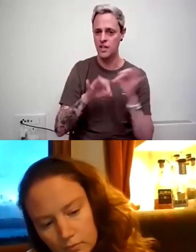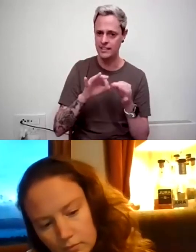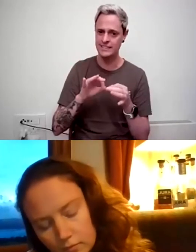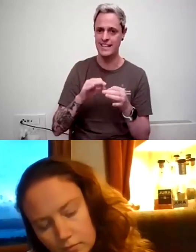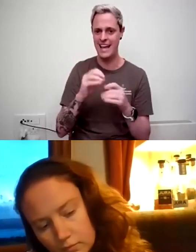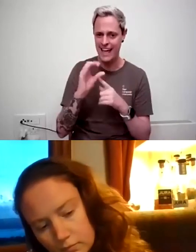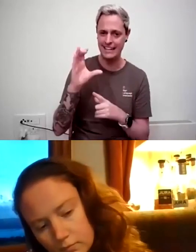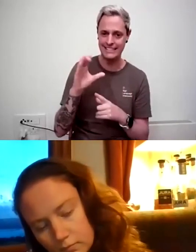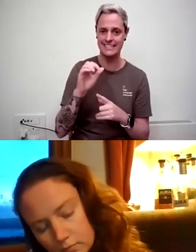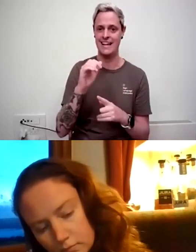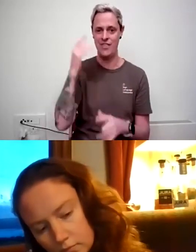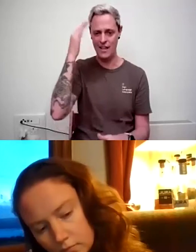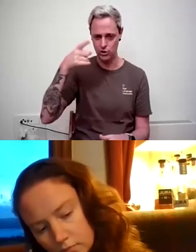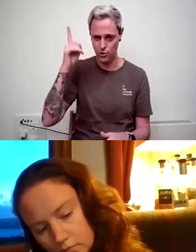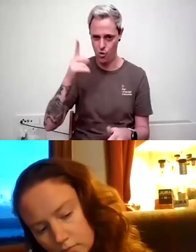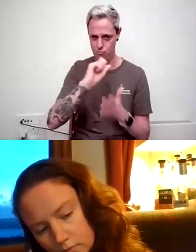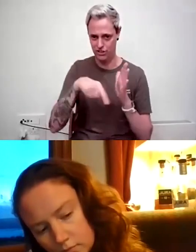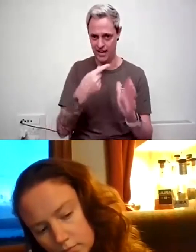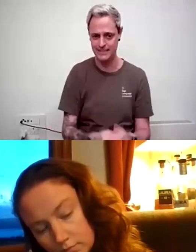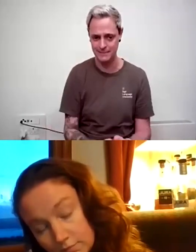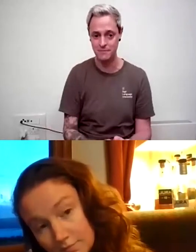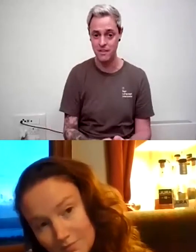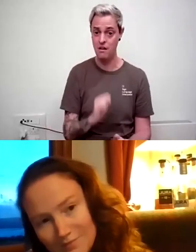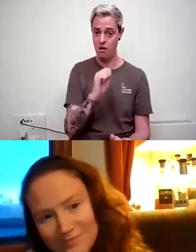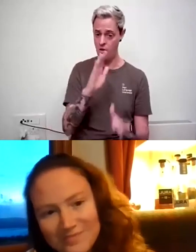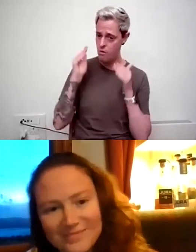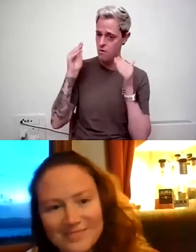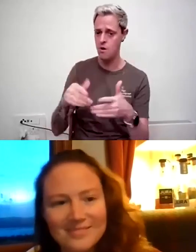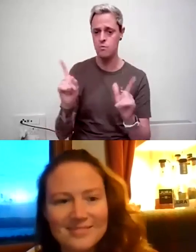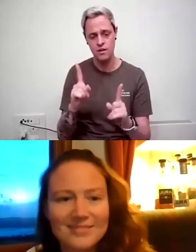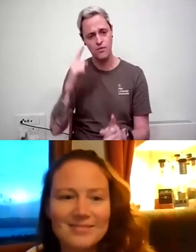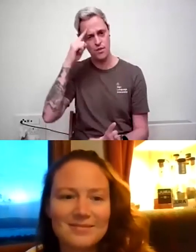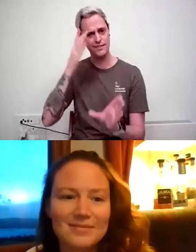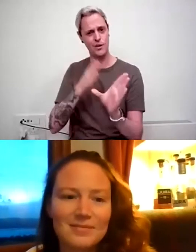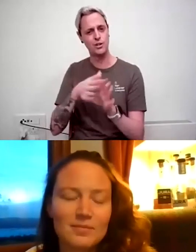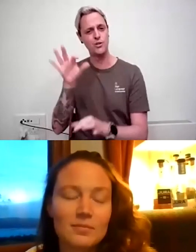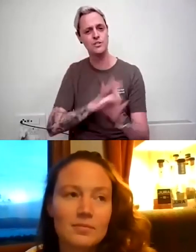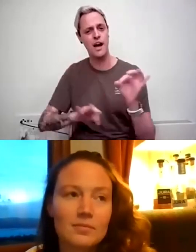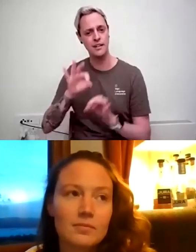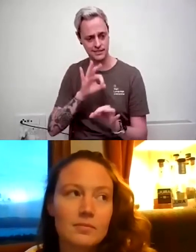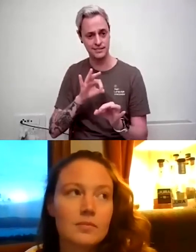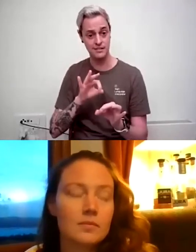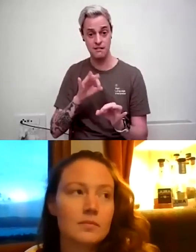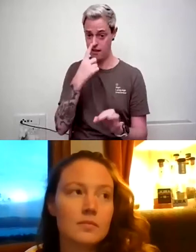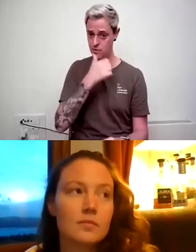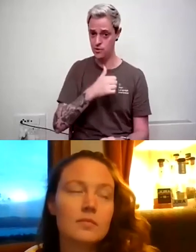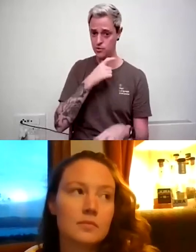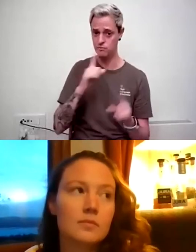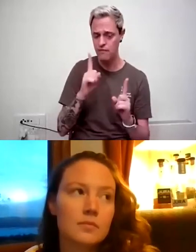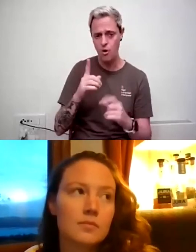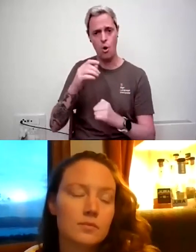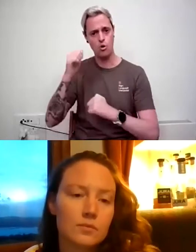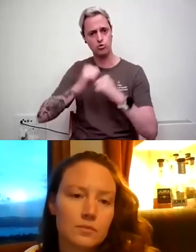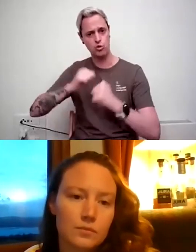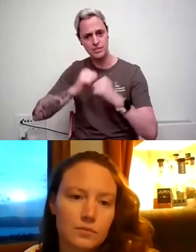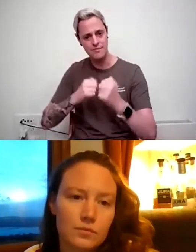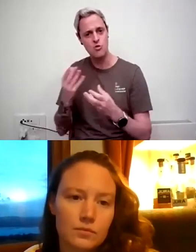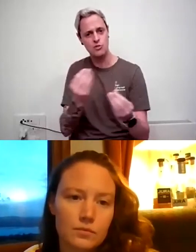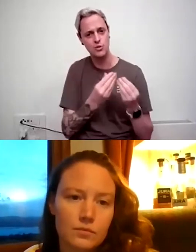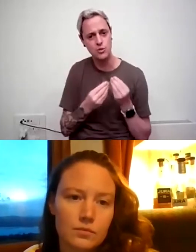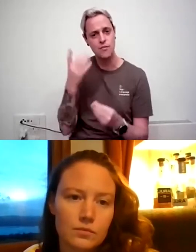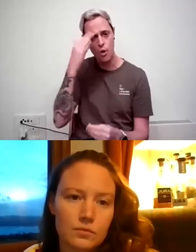She's interested in how the, she's interested in how the psychological sciences can be used as a constructive resource for theological inquiry